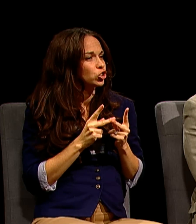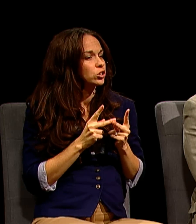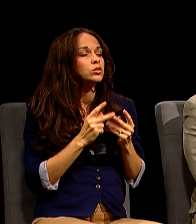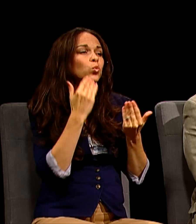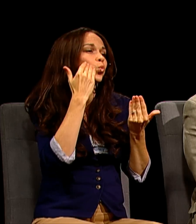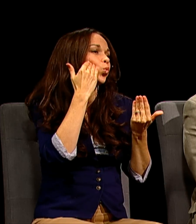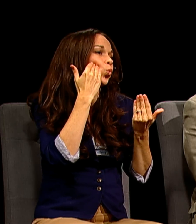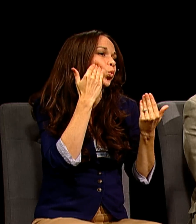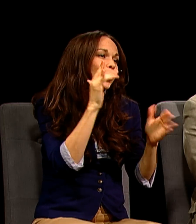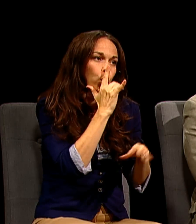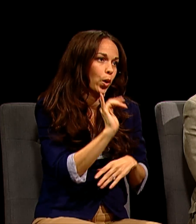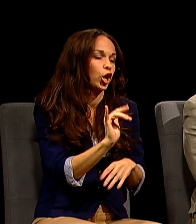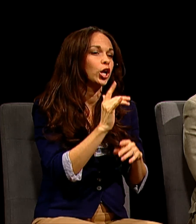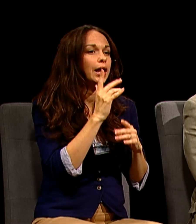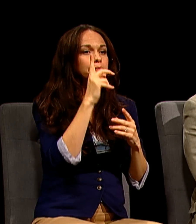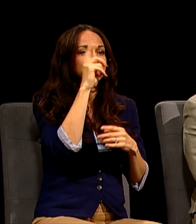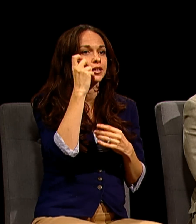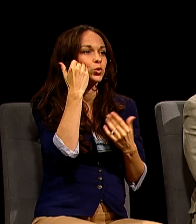like because it's, you don't know around the corner.